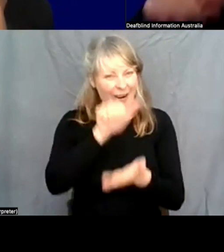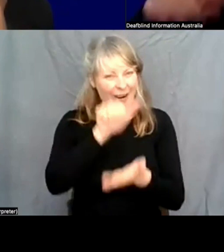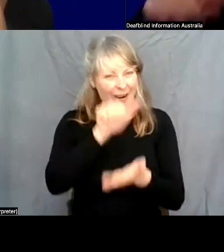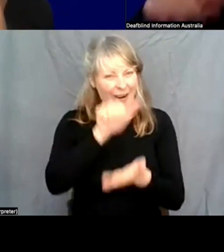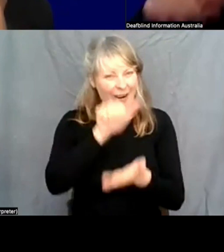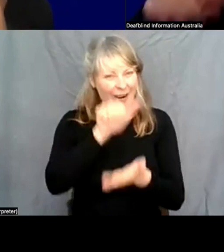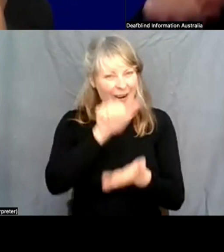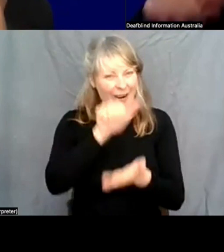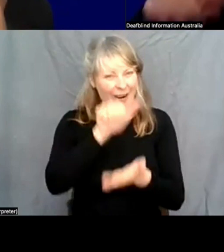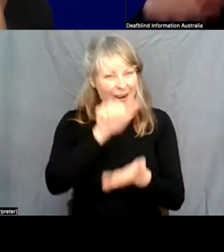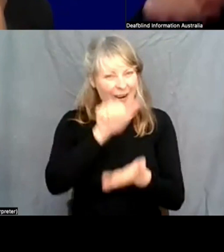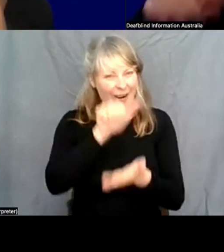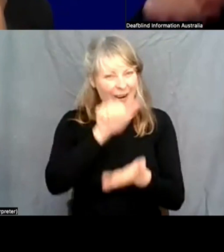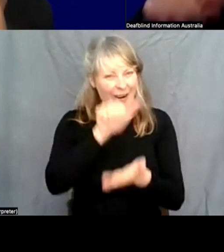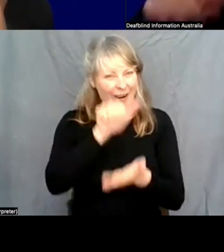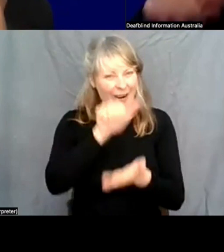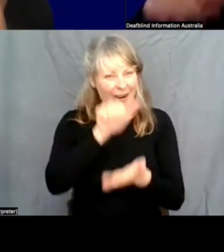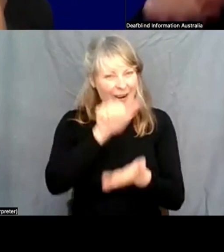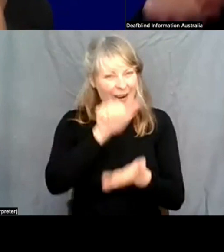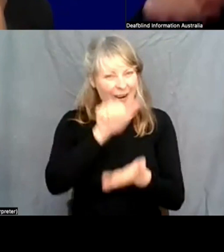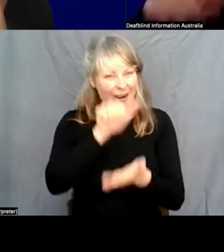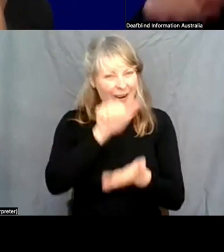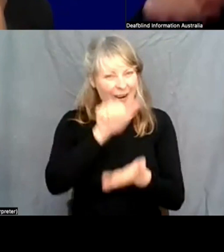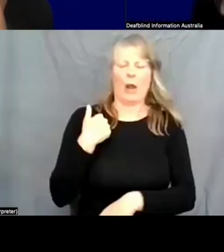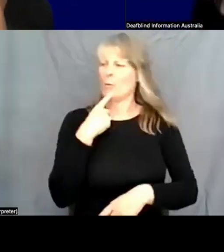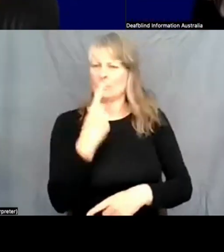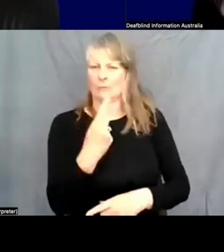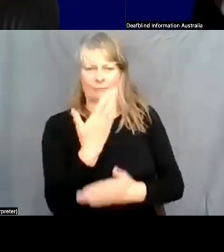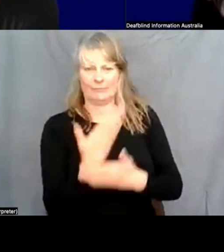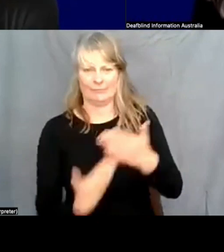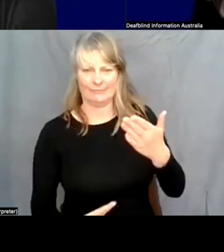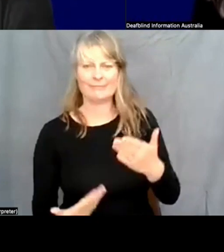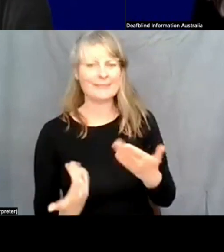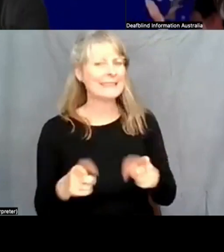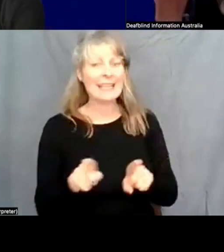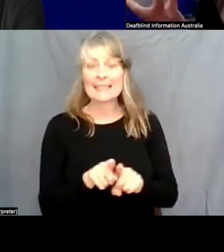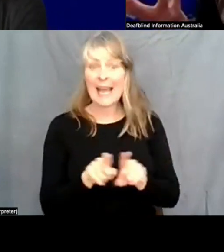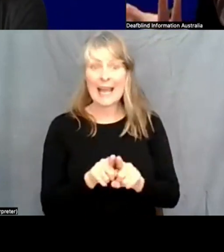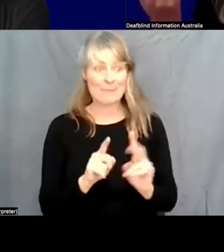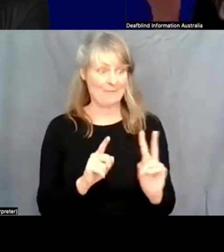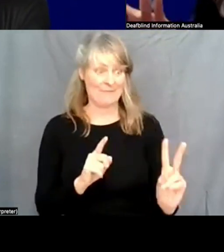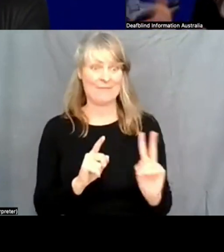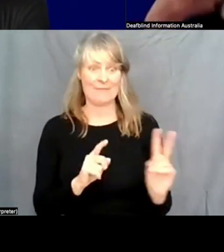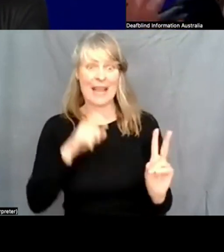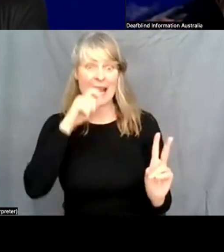you both have different recollections but I love what you said. That's part of the story.